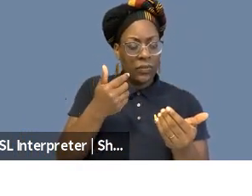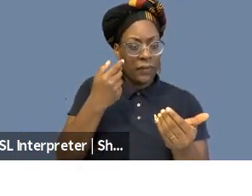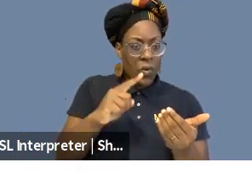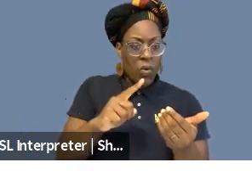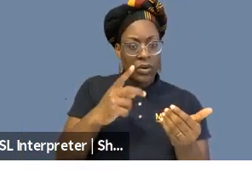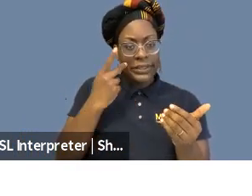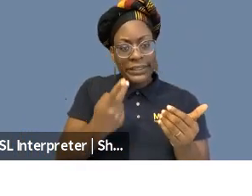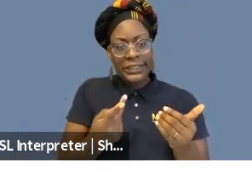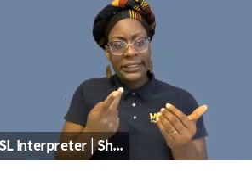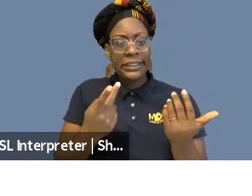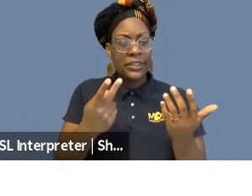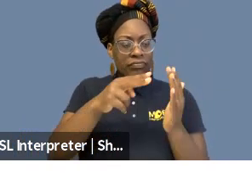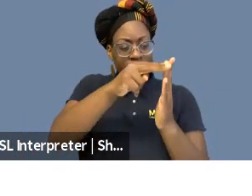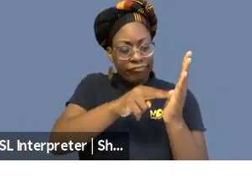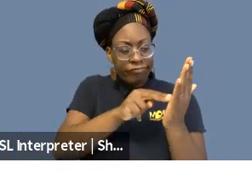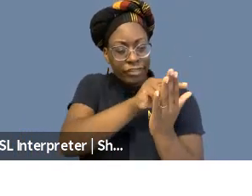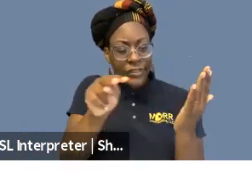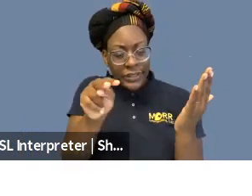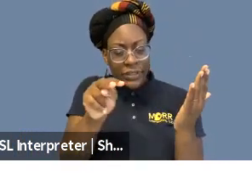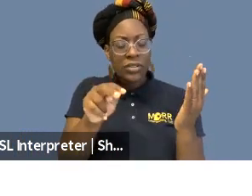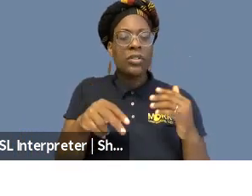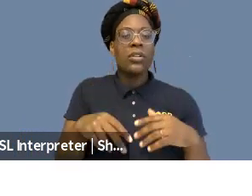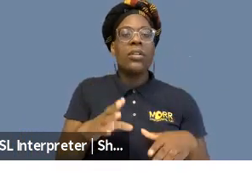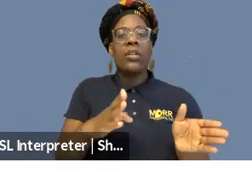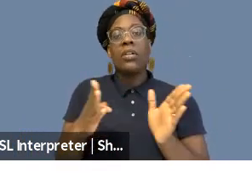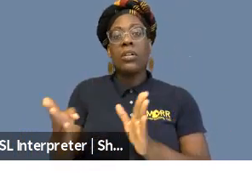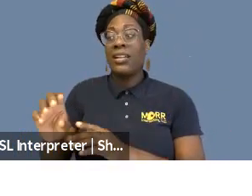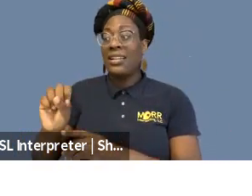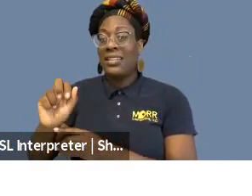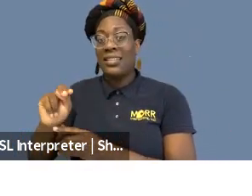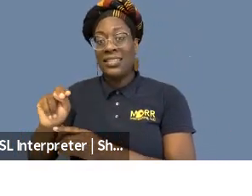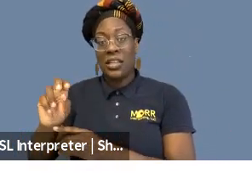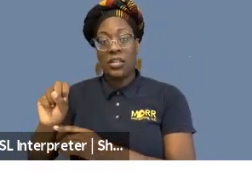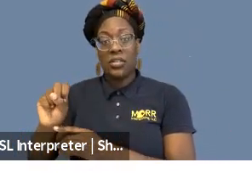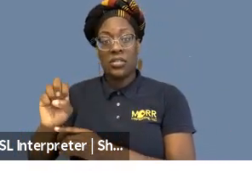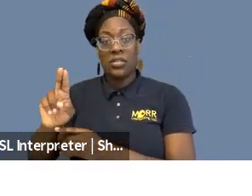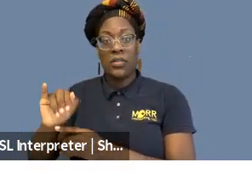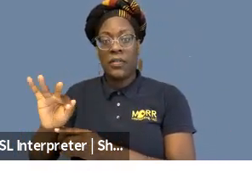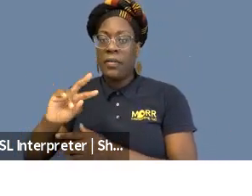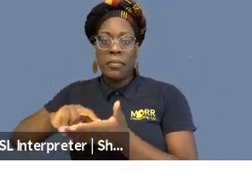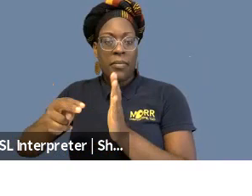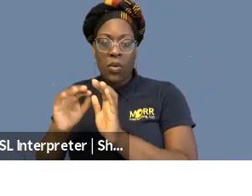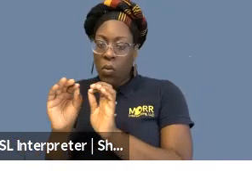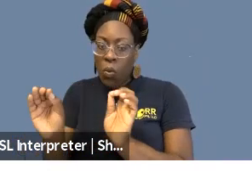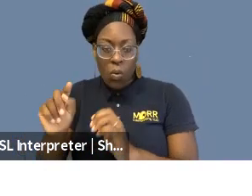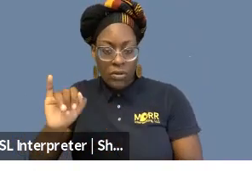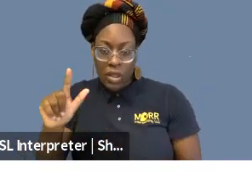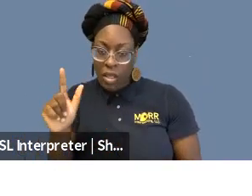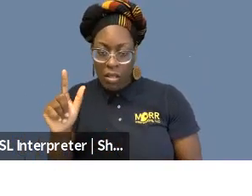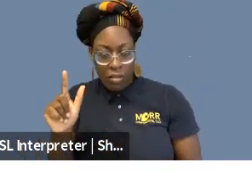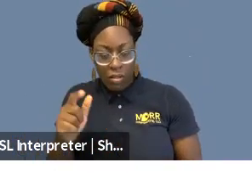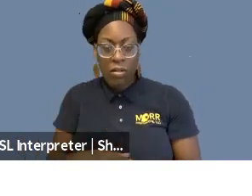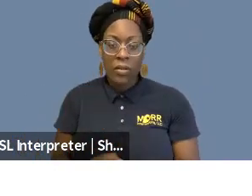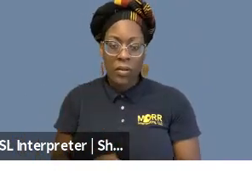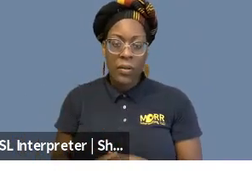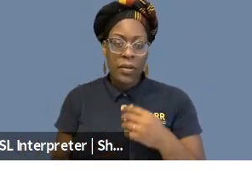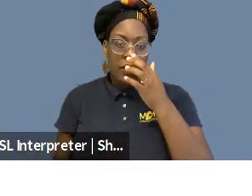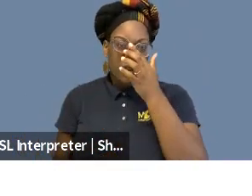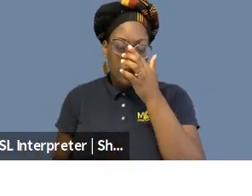that help you not lose your place in a paragraph) and to delineate where letters begin and end.